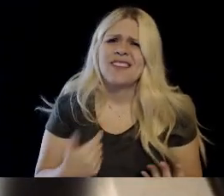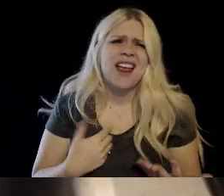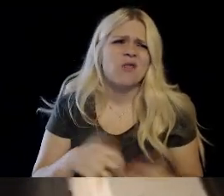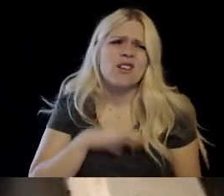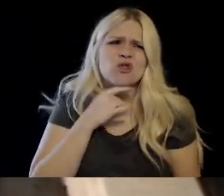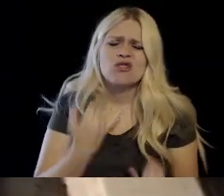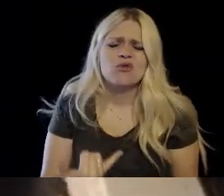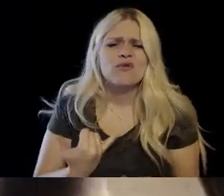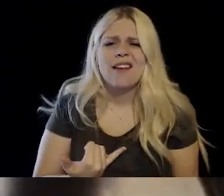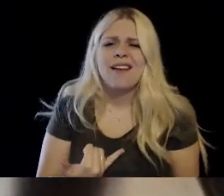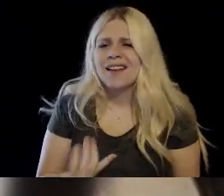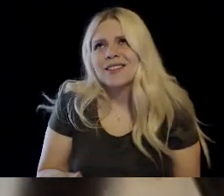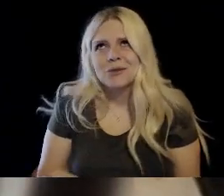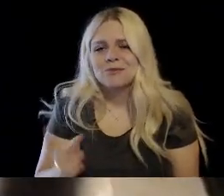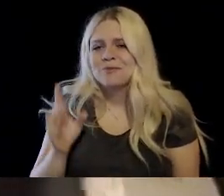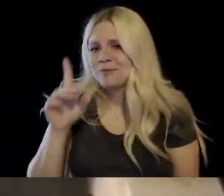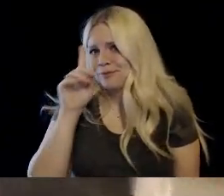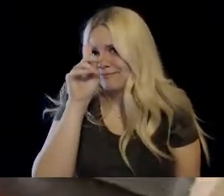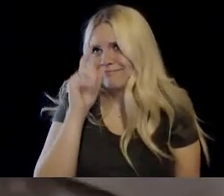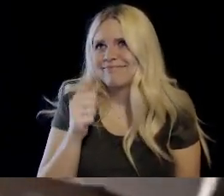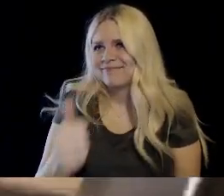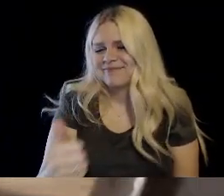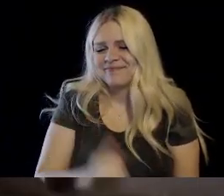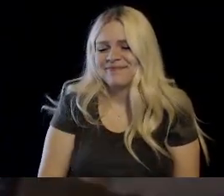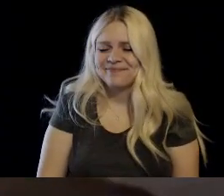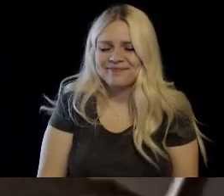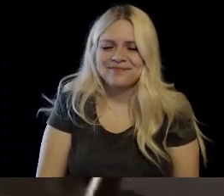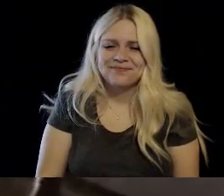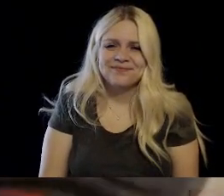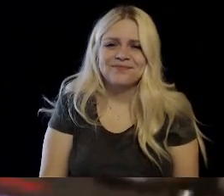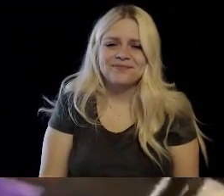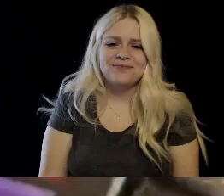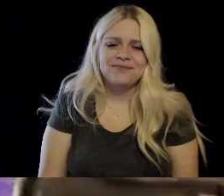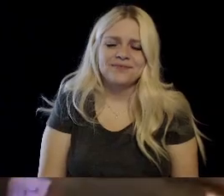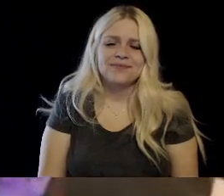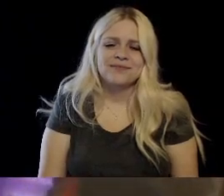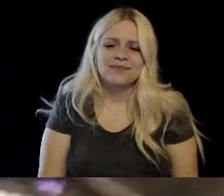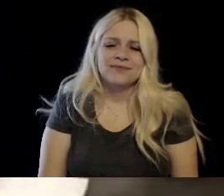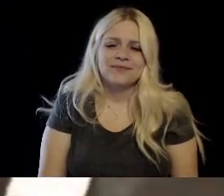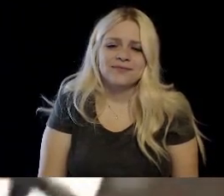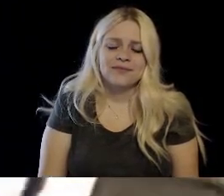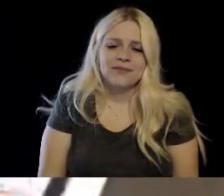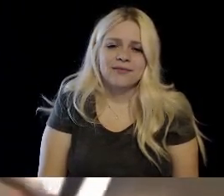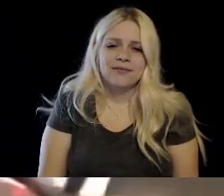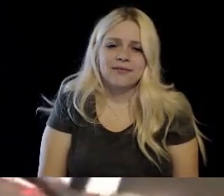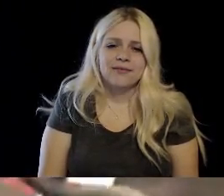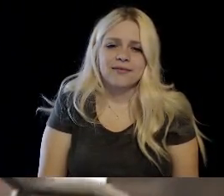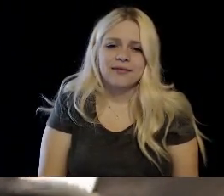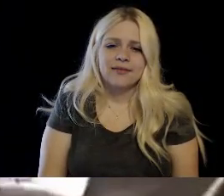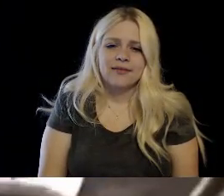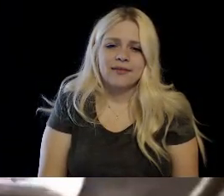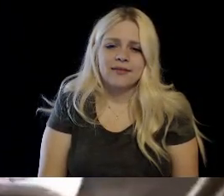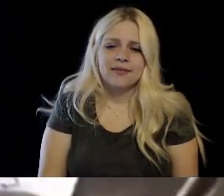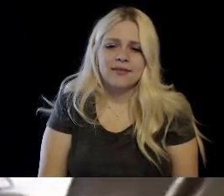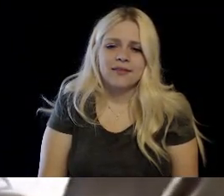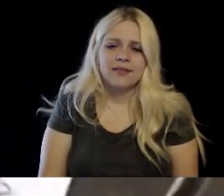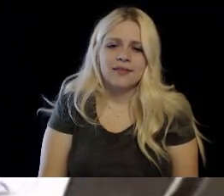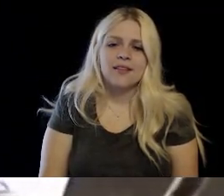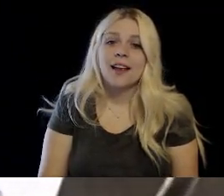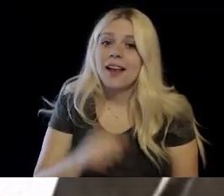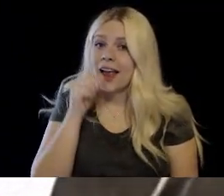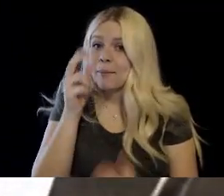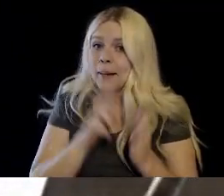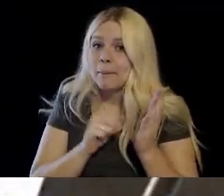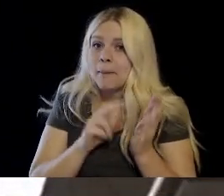Oh, okay. They're still sneaking up on the left. So we've got some peanut butter on a